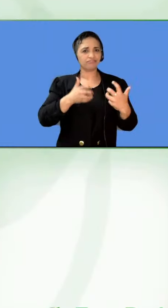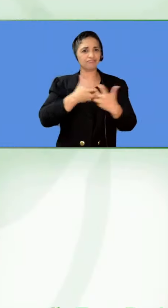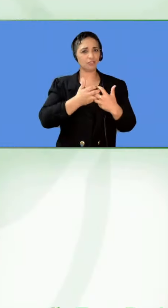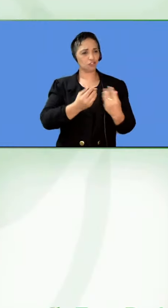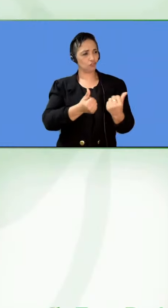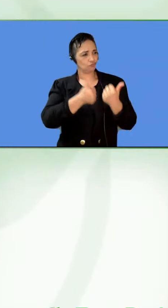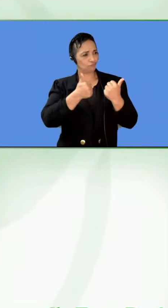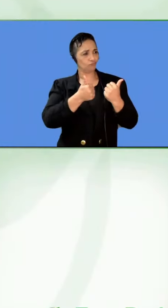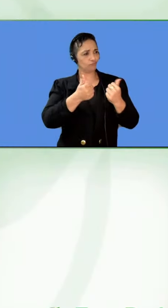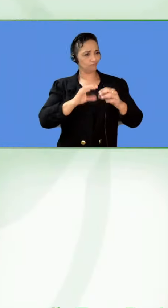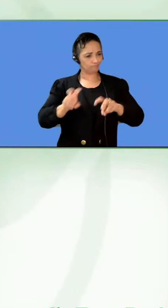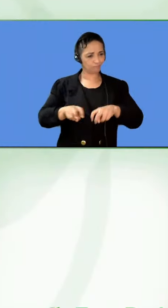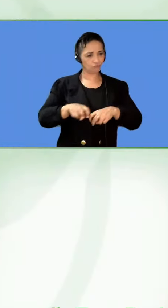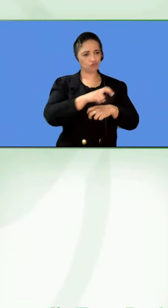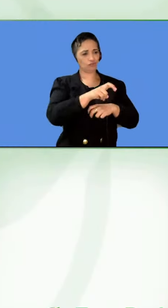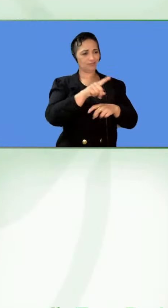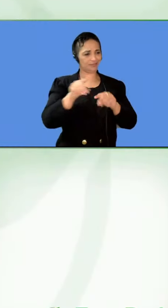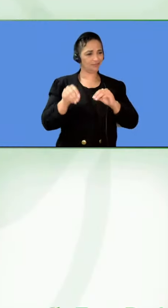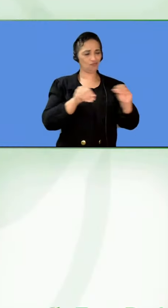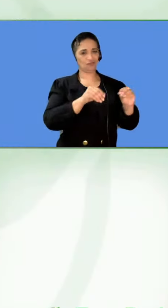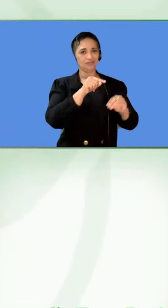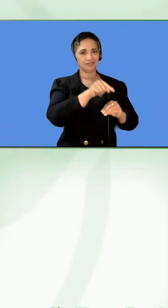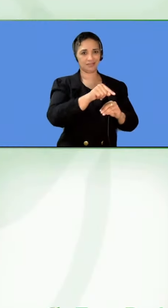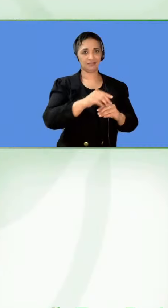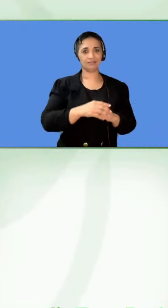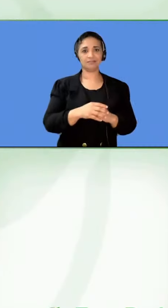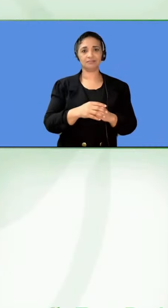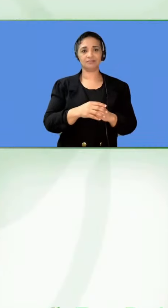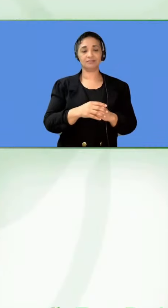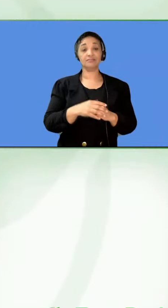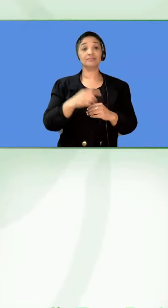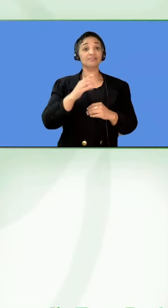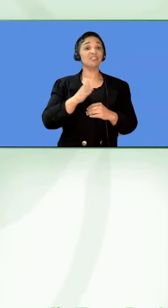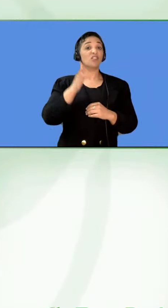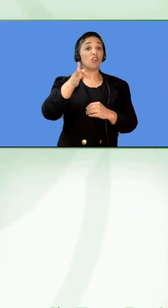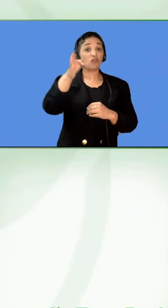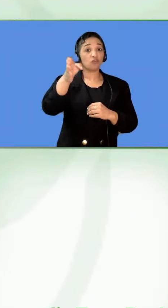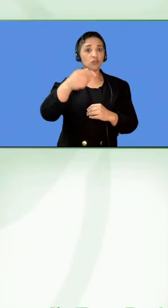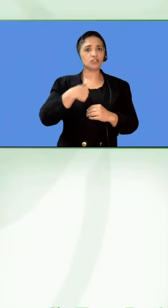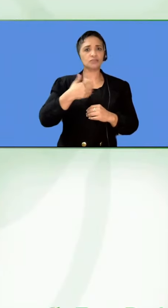My future goal in life is to own a vending machine business, to live on my own.